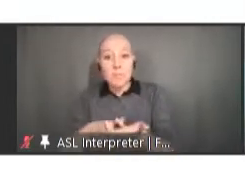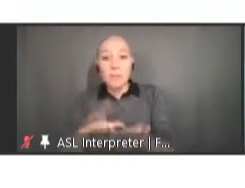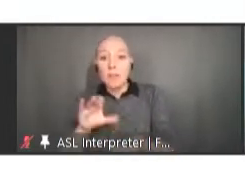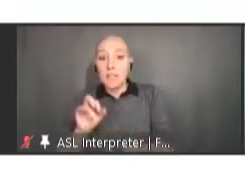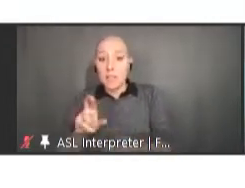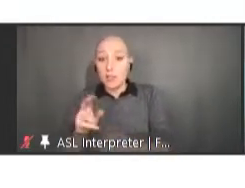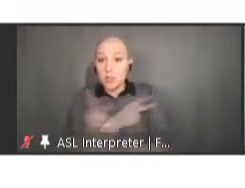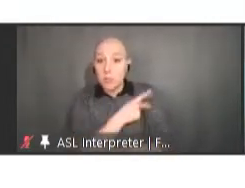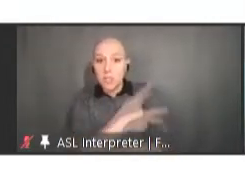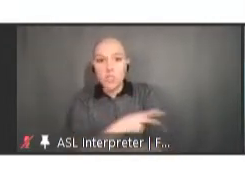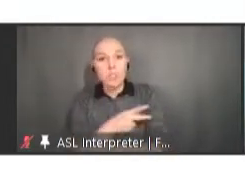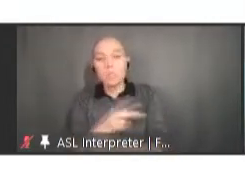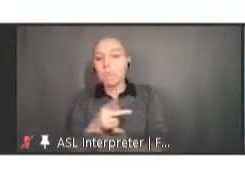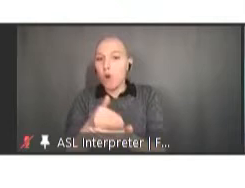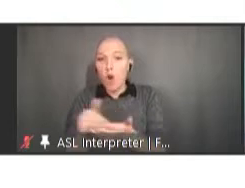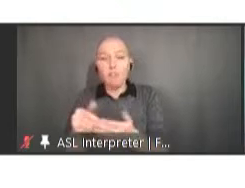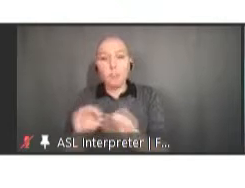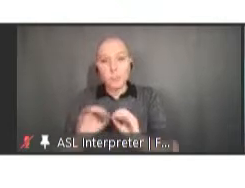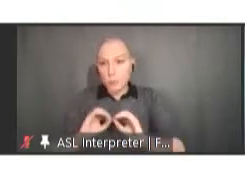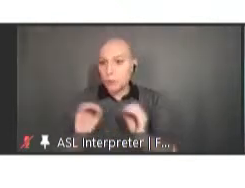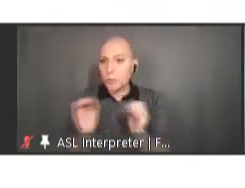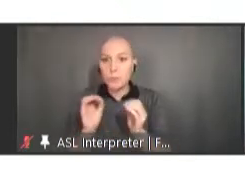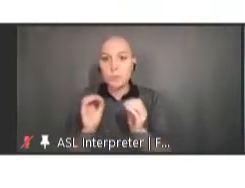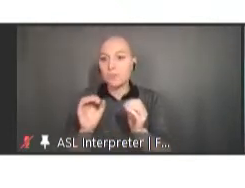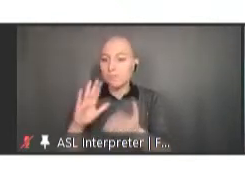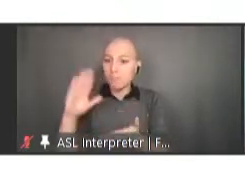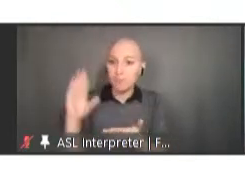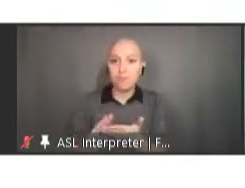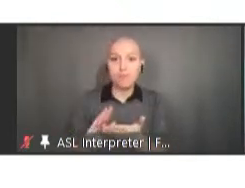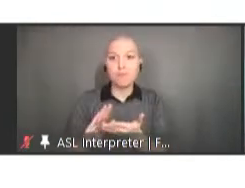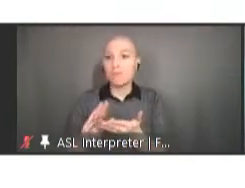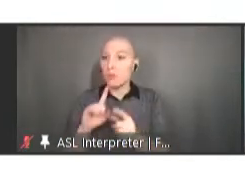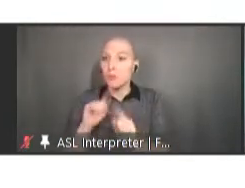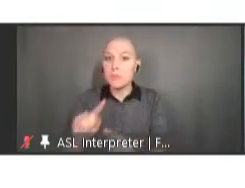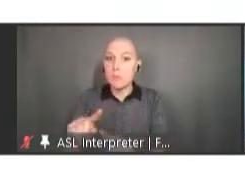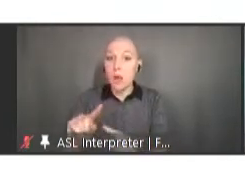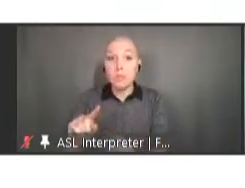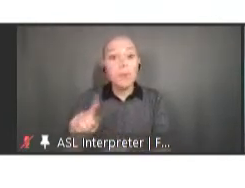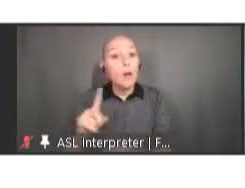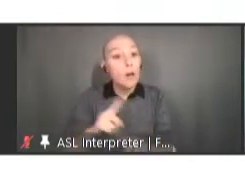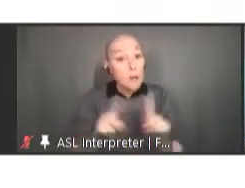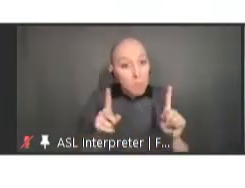However, many do have measurable CD8 T cell counts even in the absence of that robust